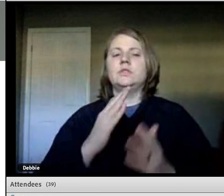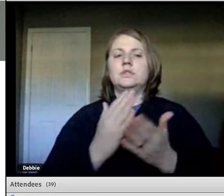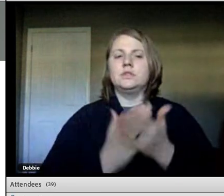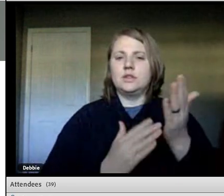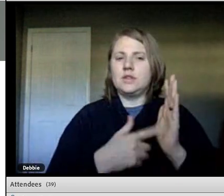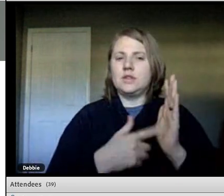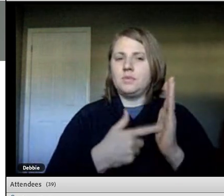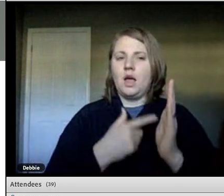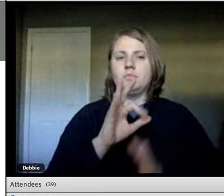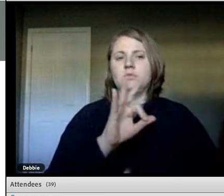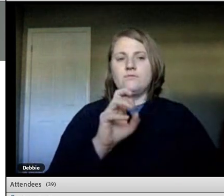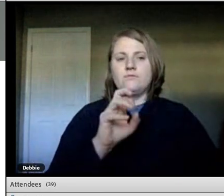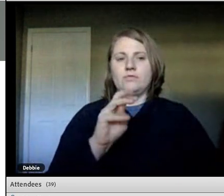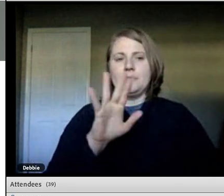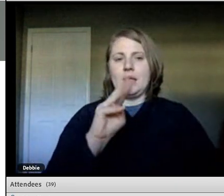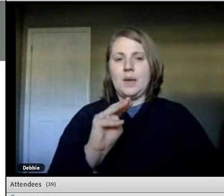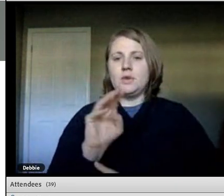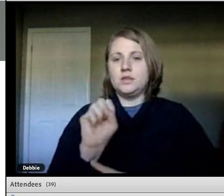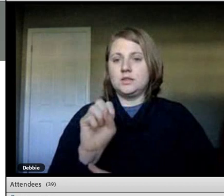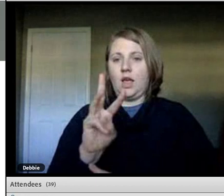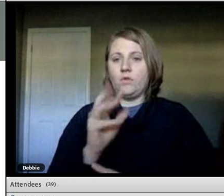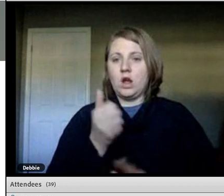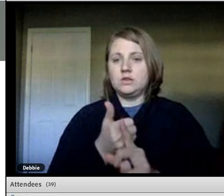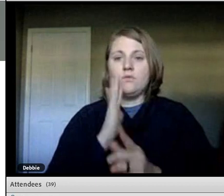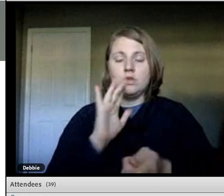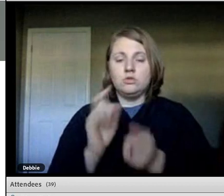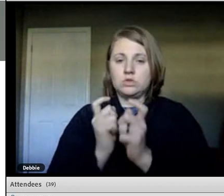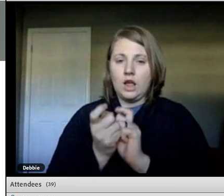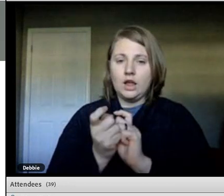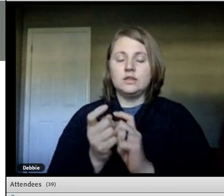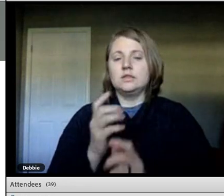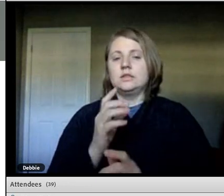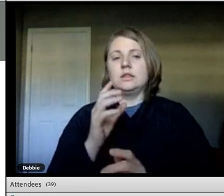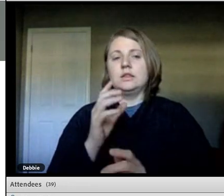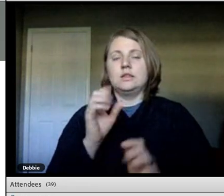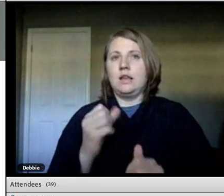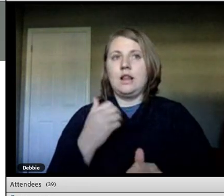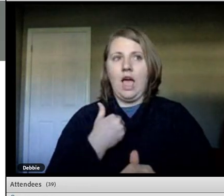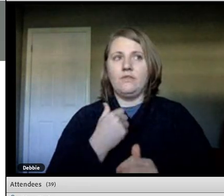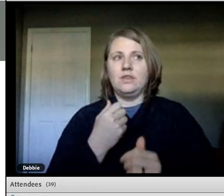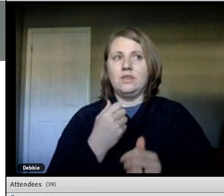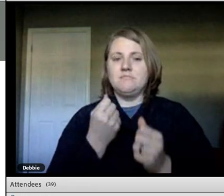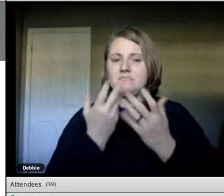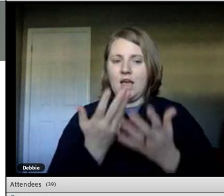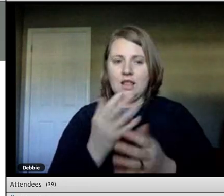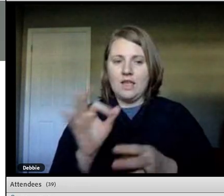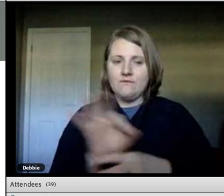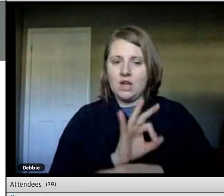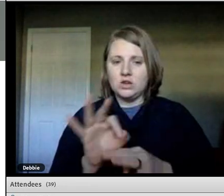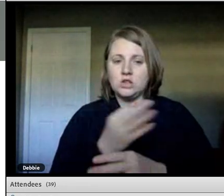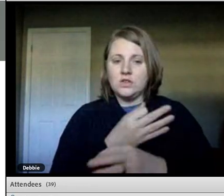100 different functionalities are for free, and then they start to kind of pull them back and put more stuff behind the paywall,